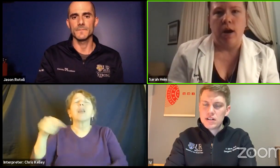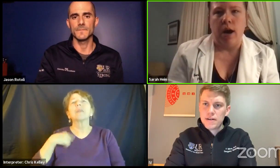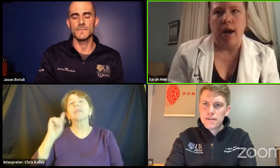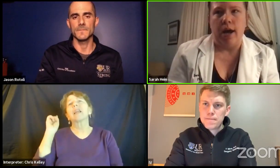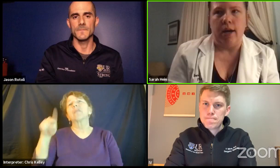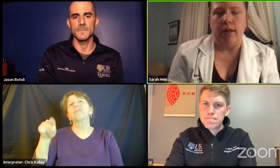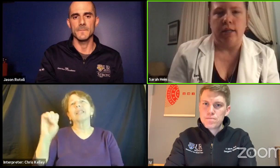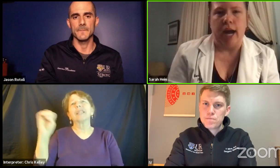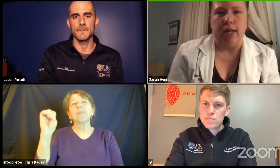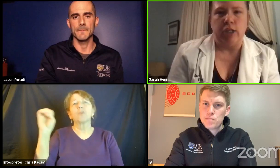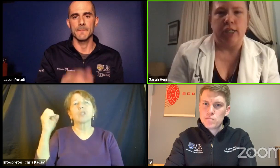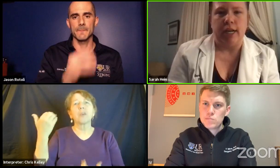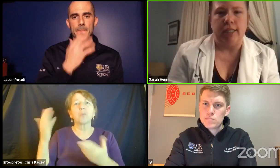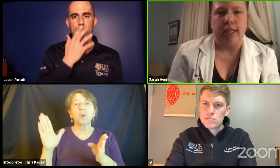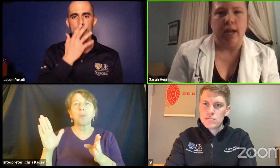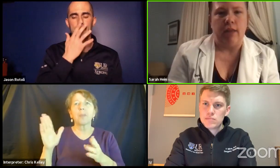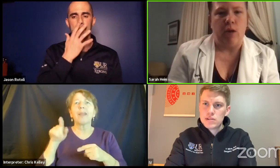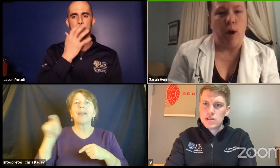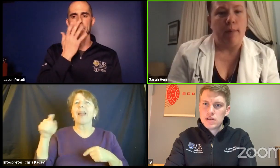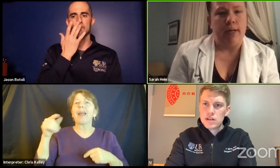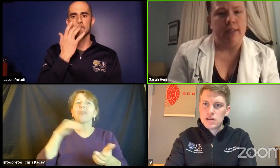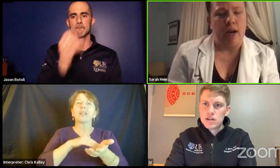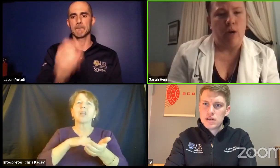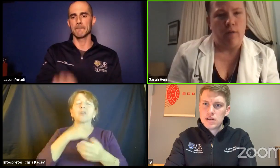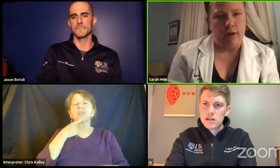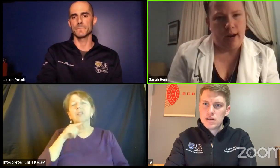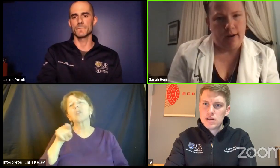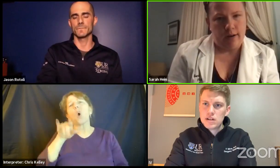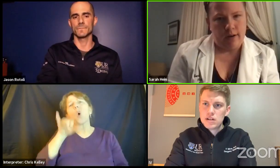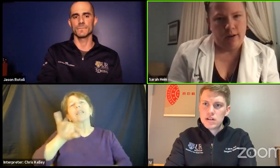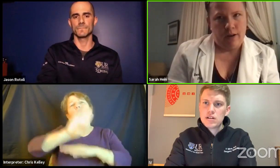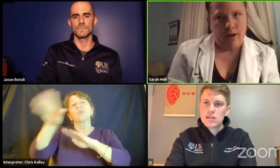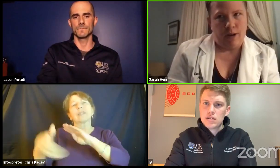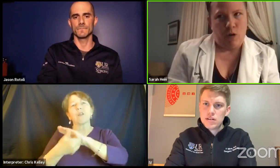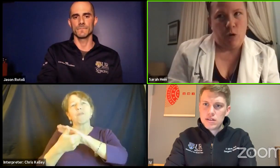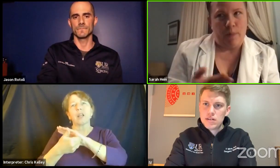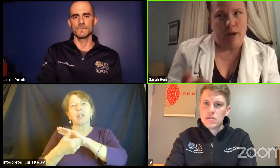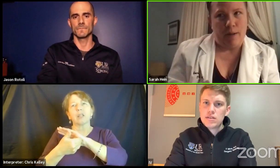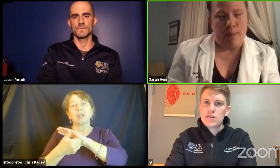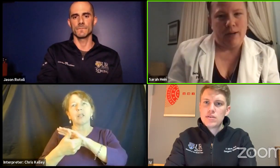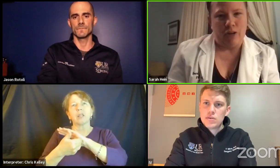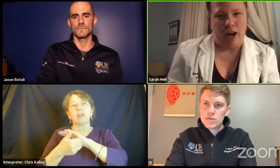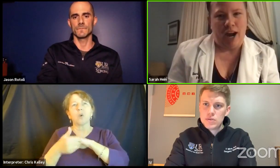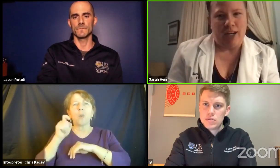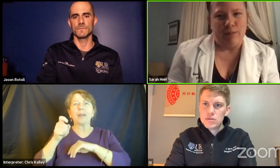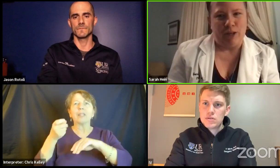leaks -- because remember there's many vessels that branch off